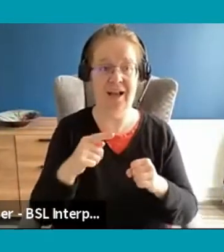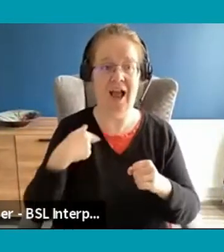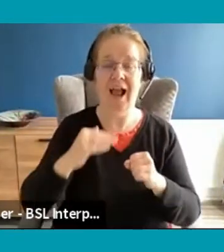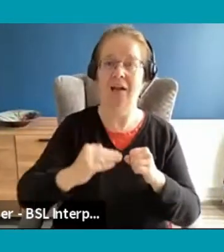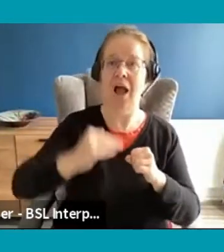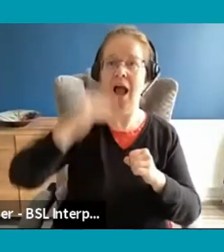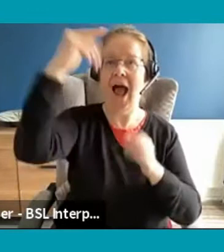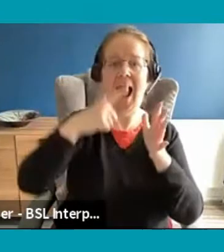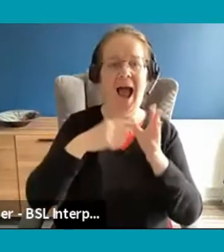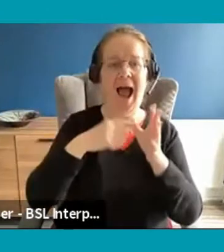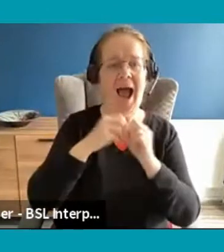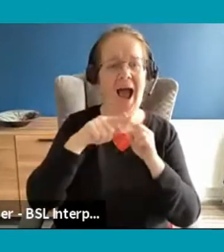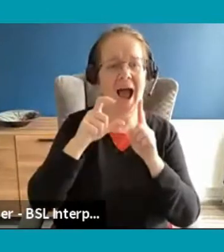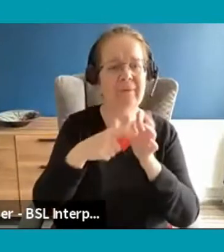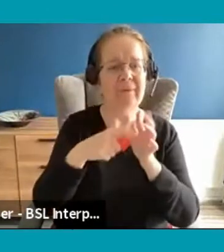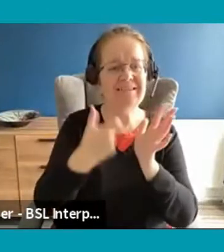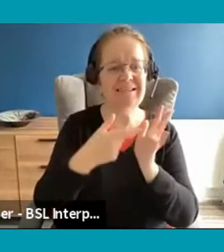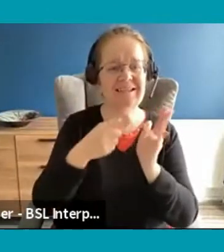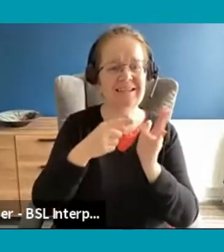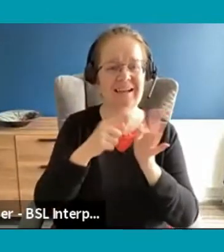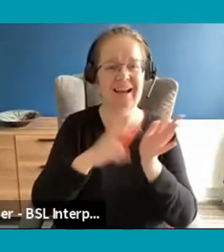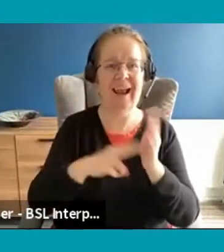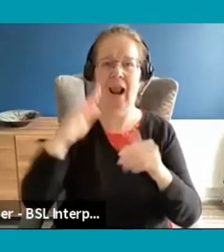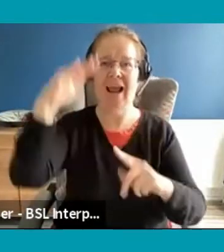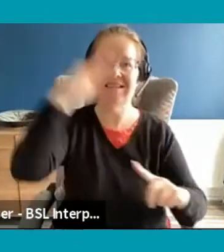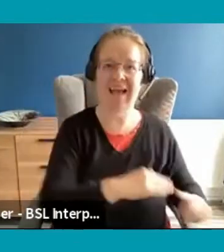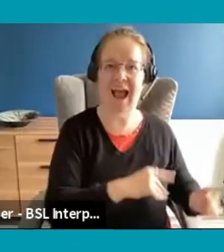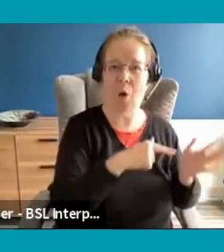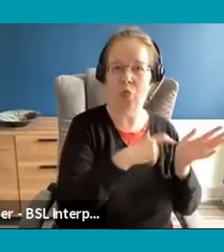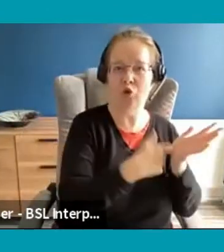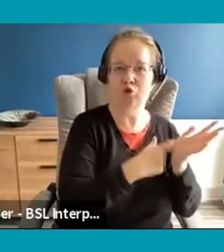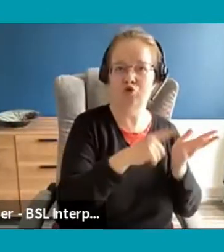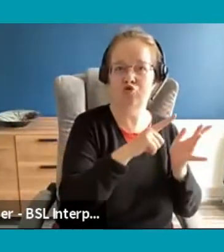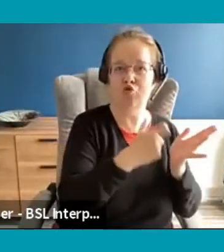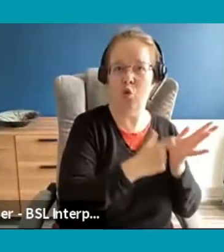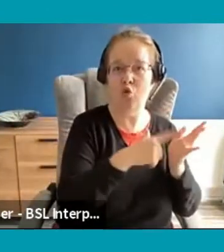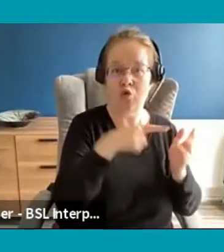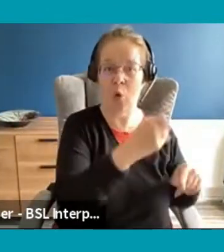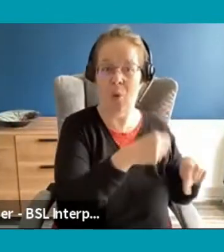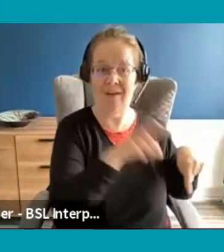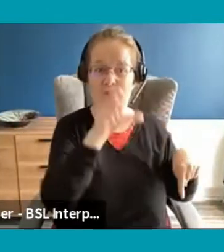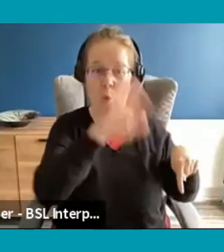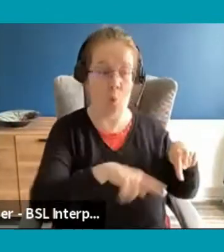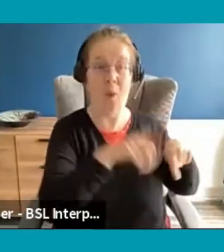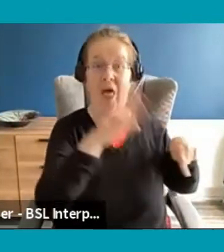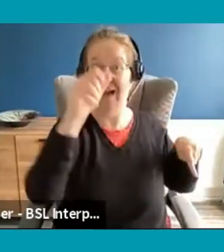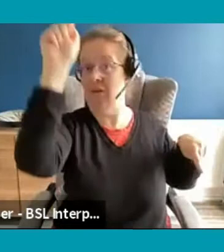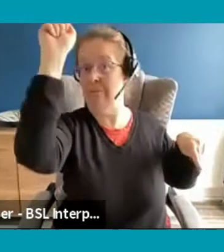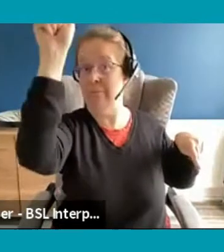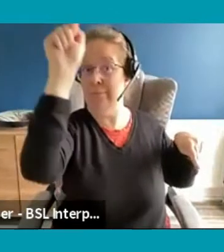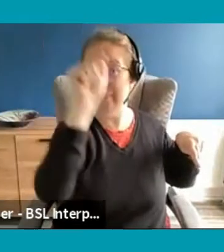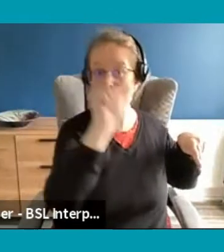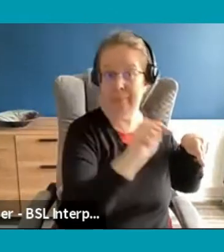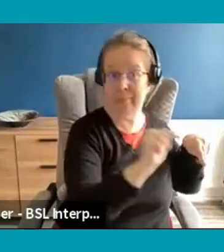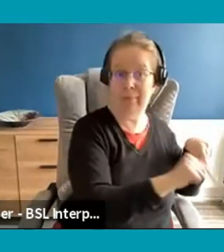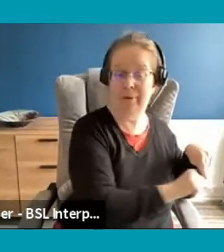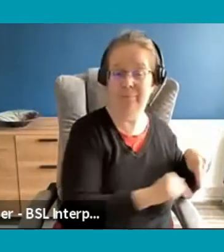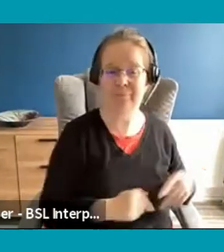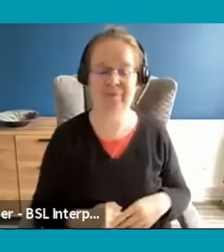and our furthest South is Truro, in Cornwall and we have everything in between. I've gotta ask you a couple more questions.